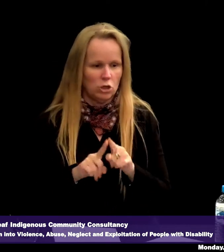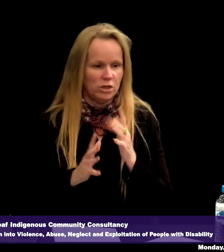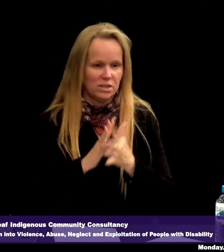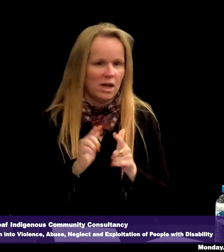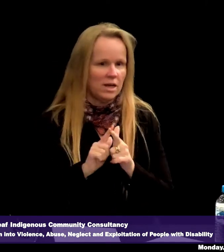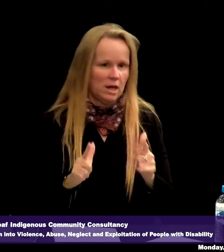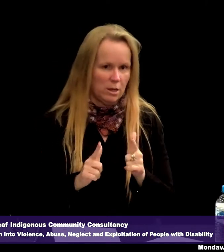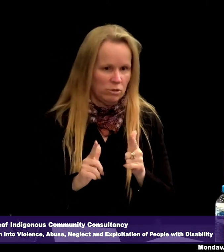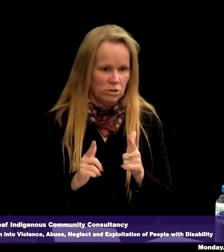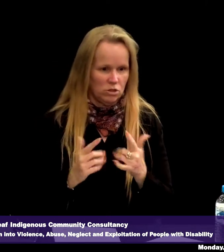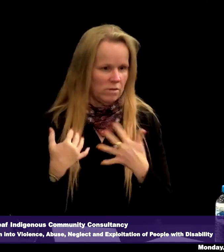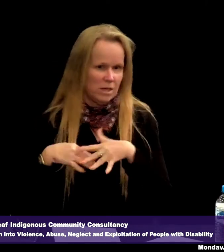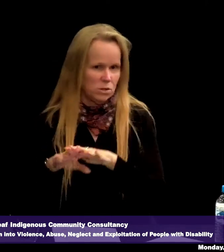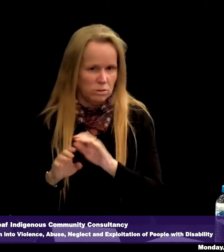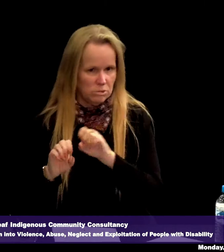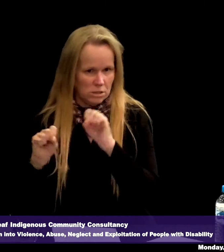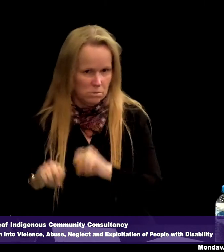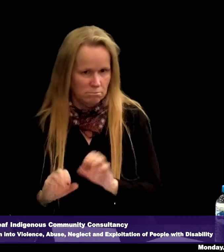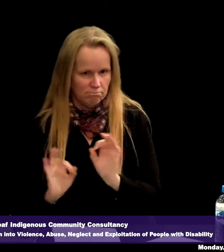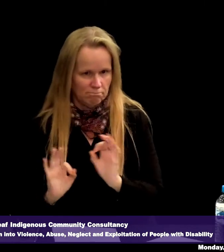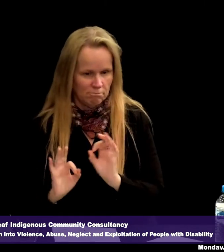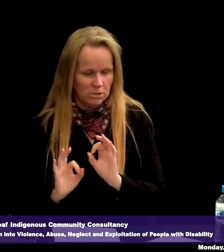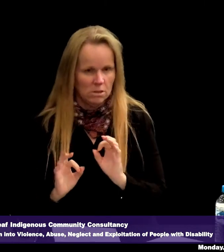But I didn't really learn sign language in a mainstream system.